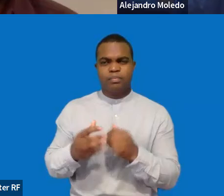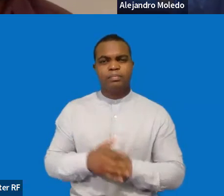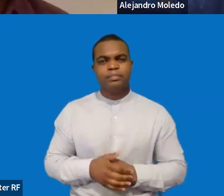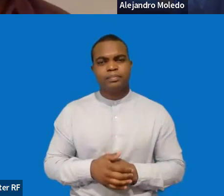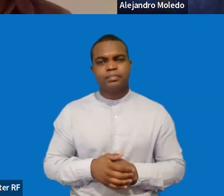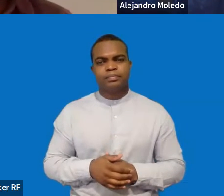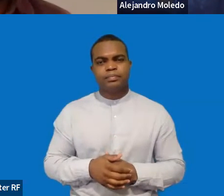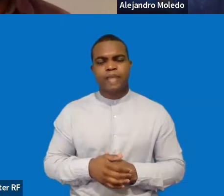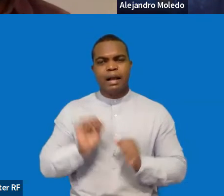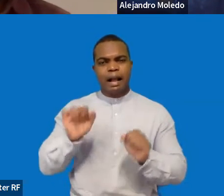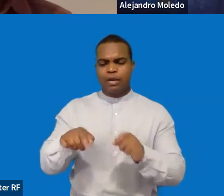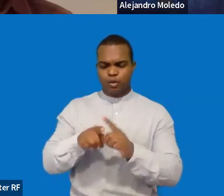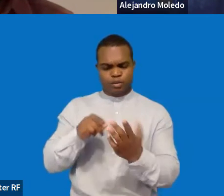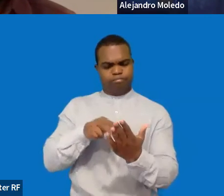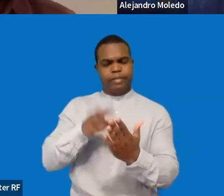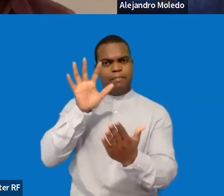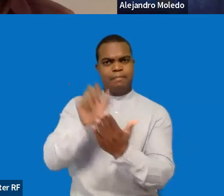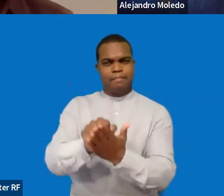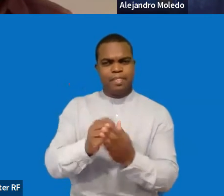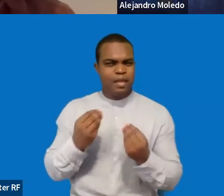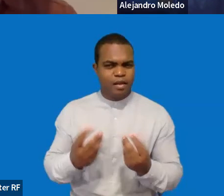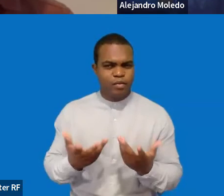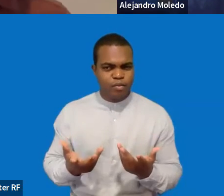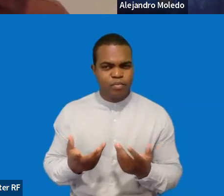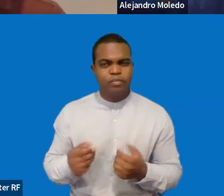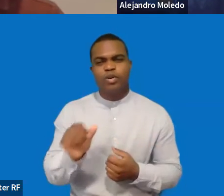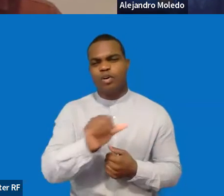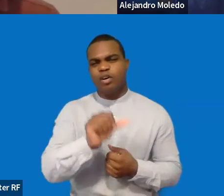If the current concept is sufficiently further approved